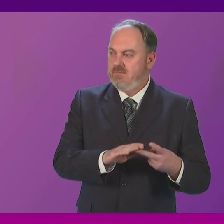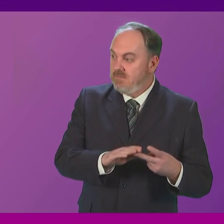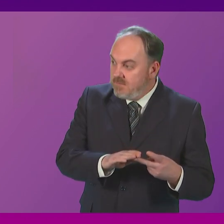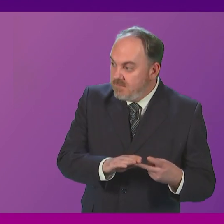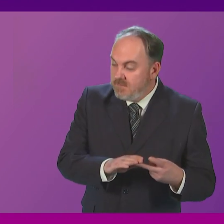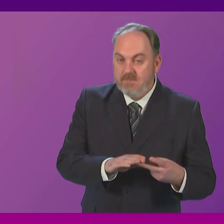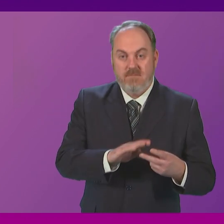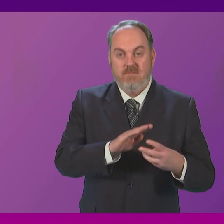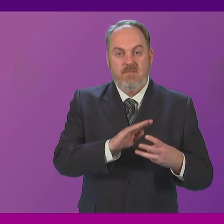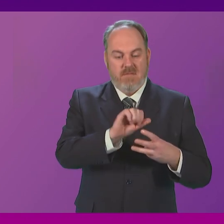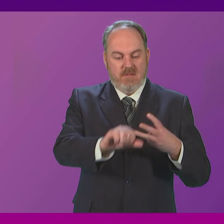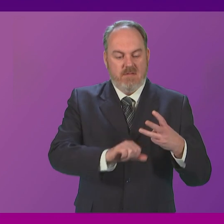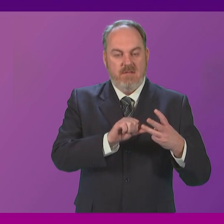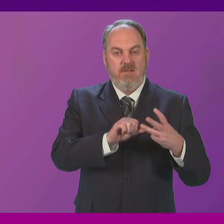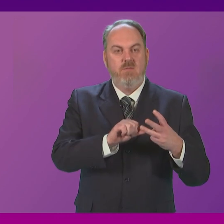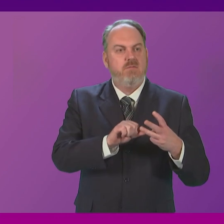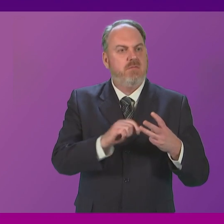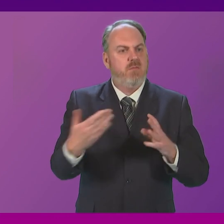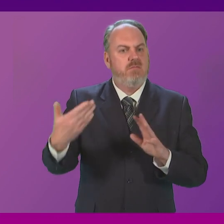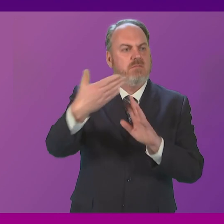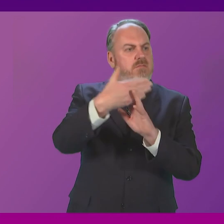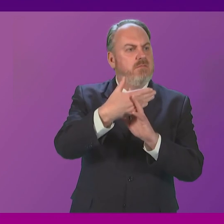I am sorry, but my app would not connect.